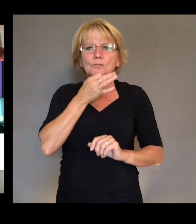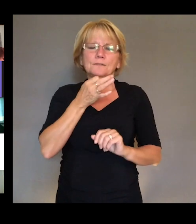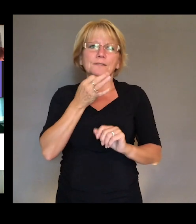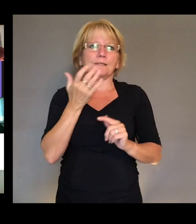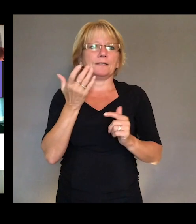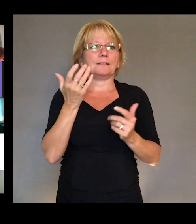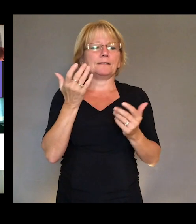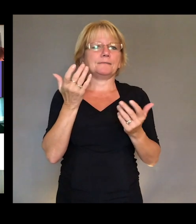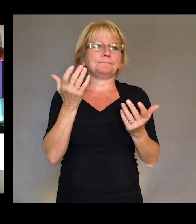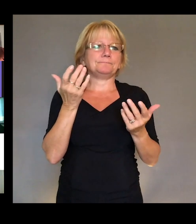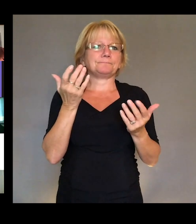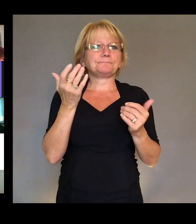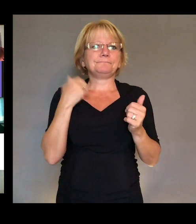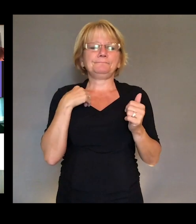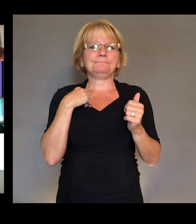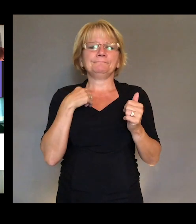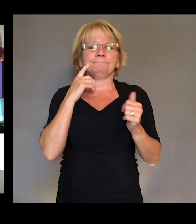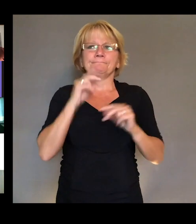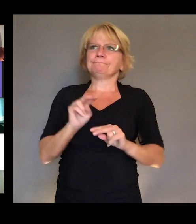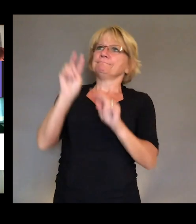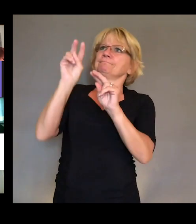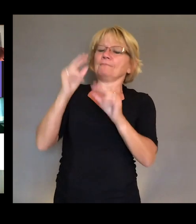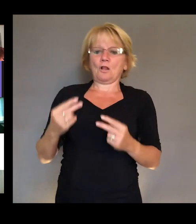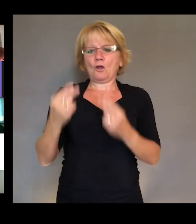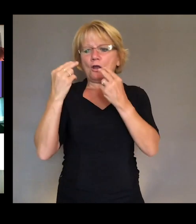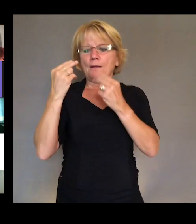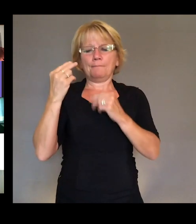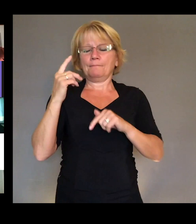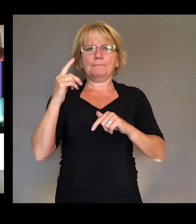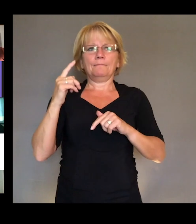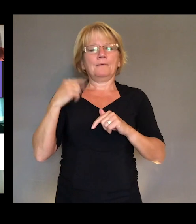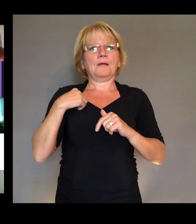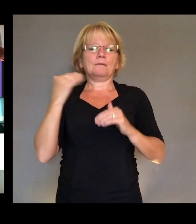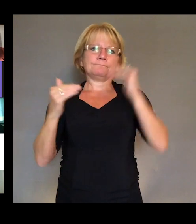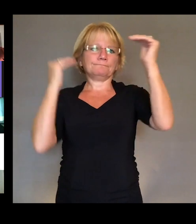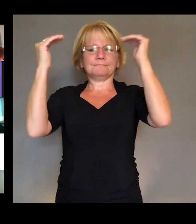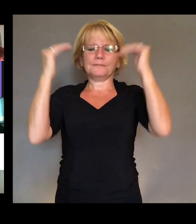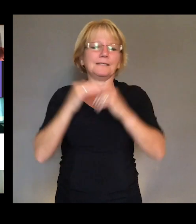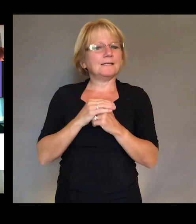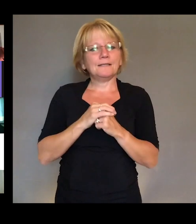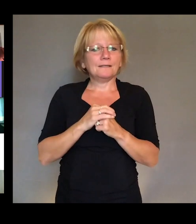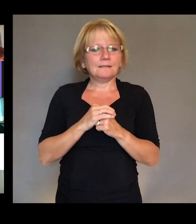the highly untouchable professor. And I know a lot of my colleagues